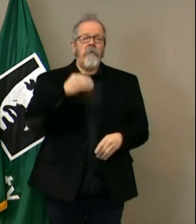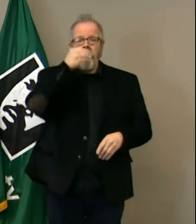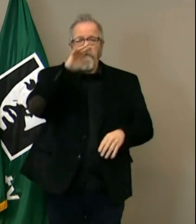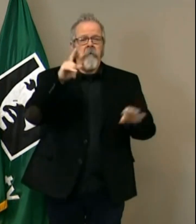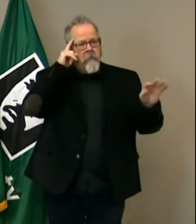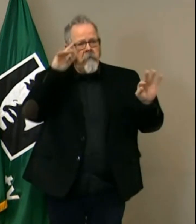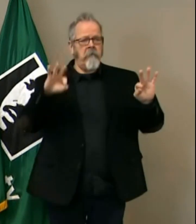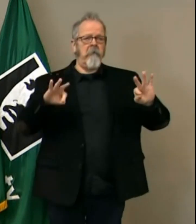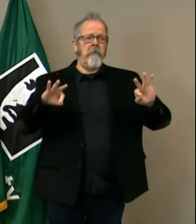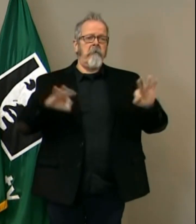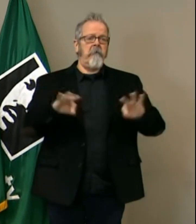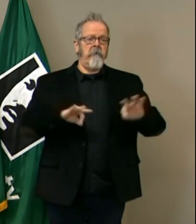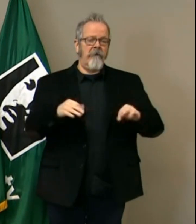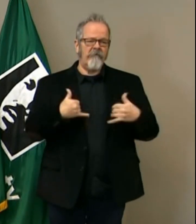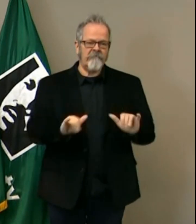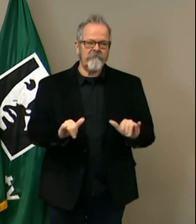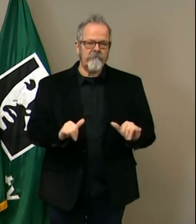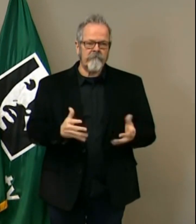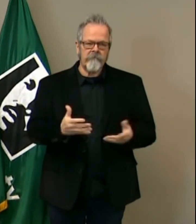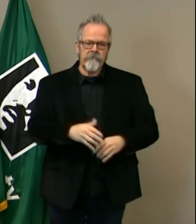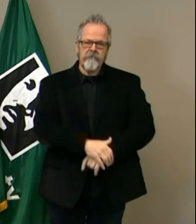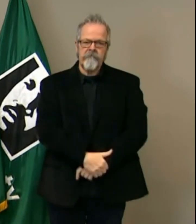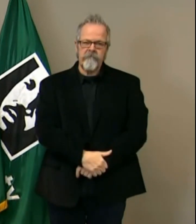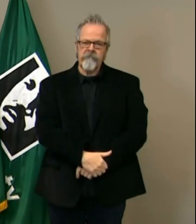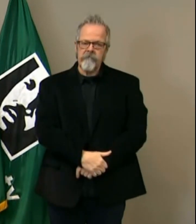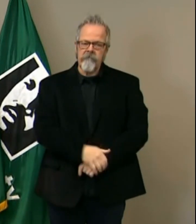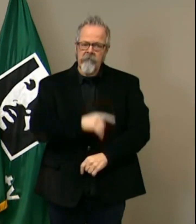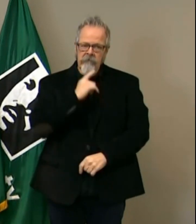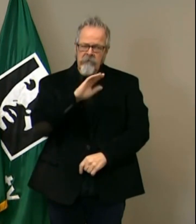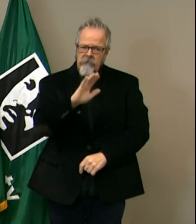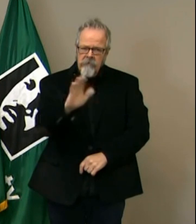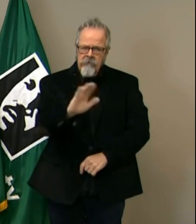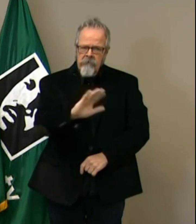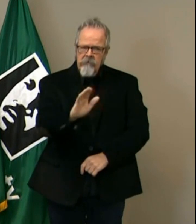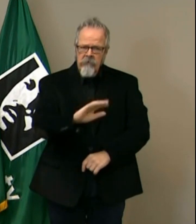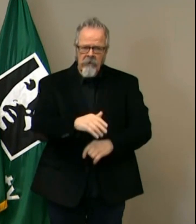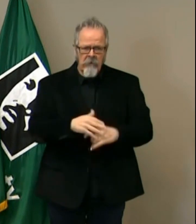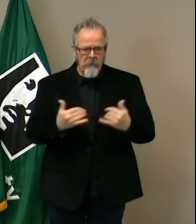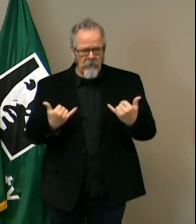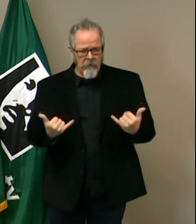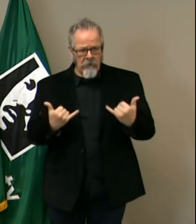Kovan 19 outbreaks in concentrated areas of the county and we were entering the